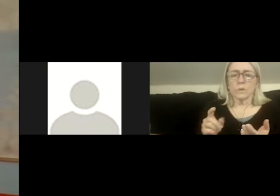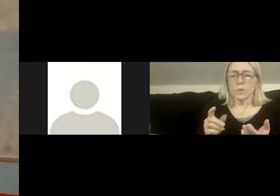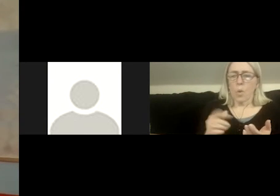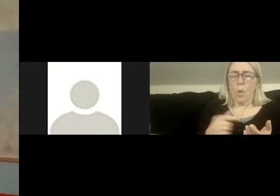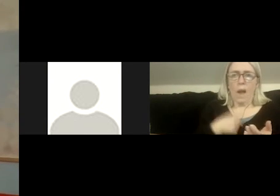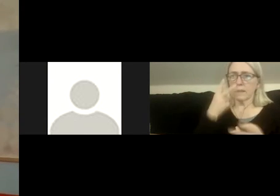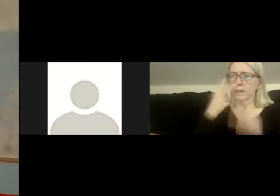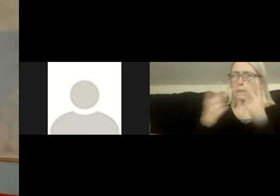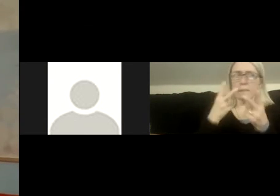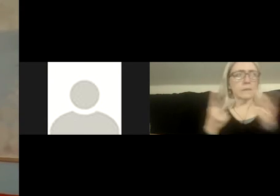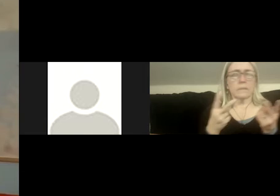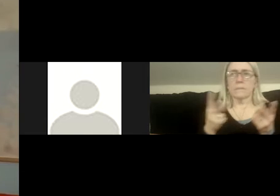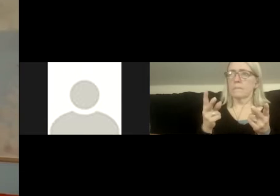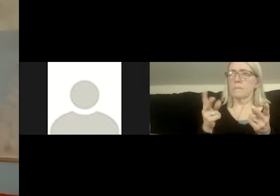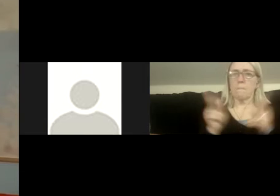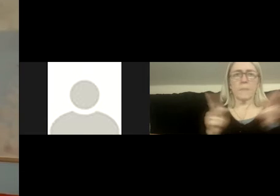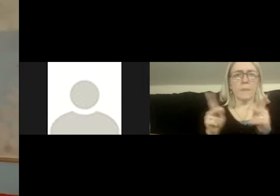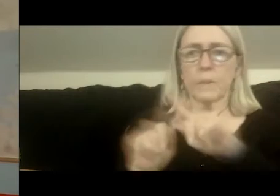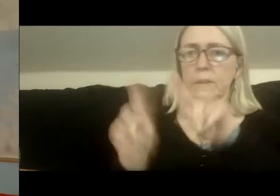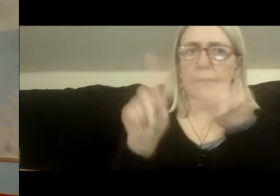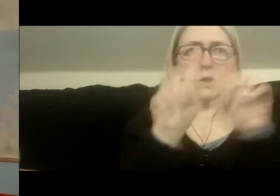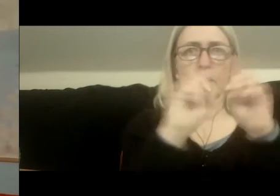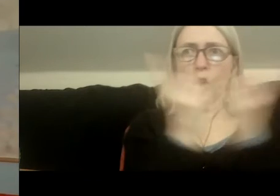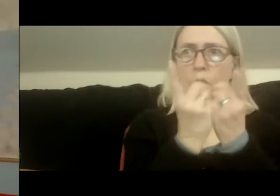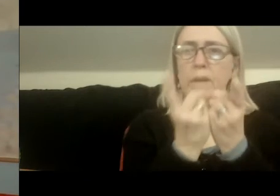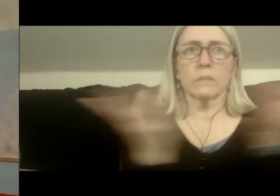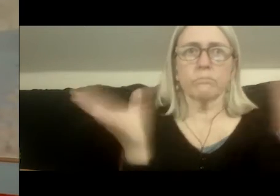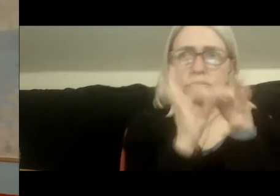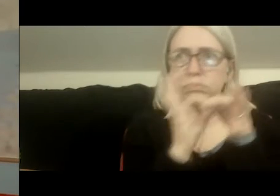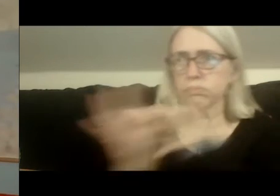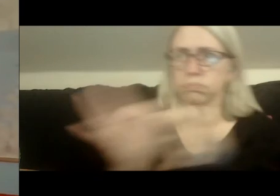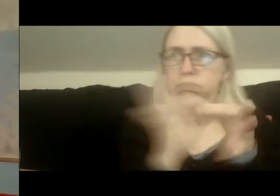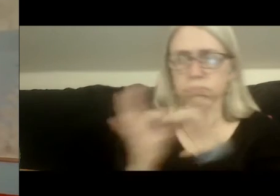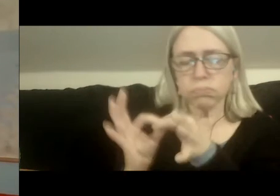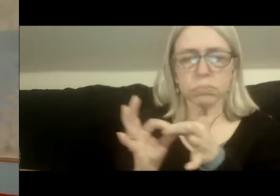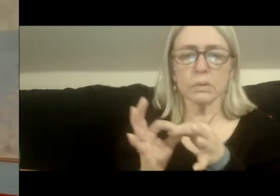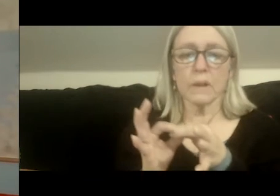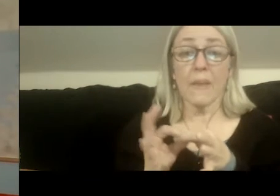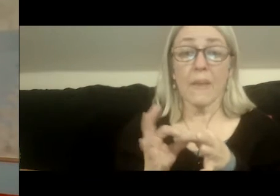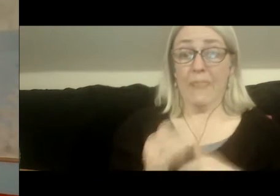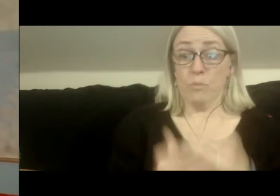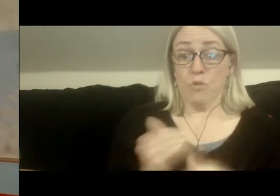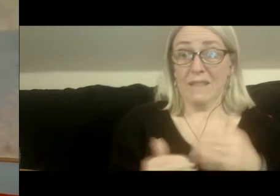multiple departments were able to come together, develop a process, and then adjust that process— You know as— maybe we ran into some kinks,